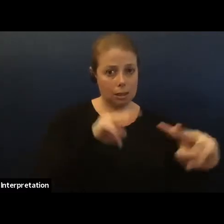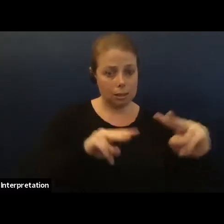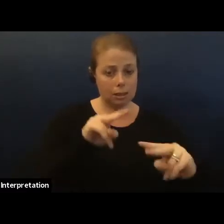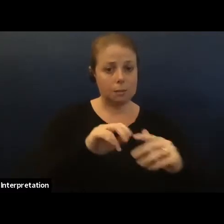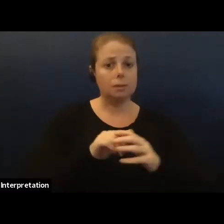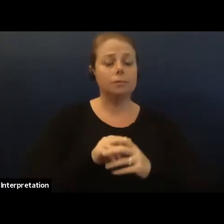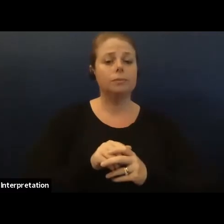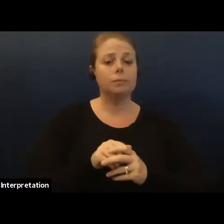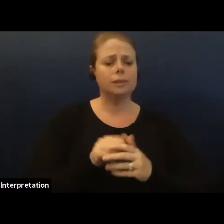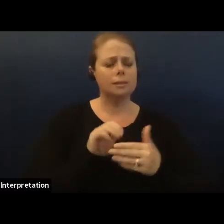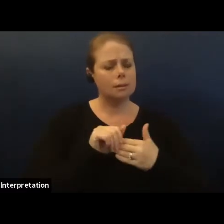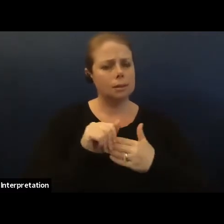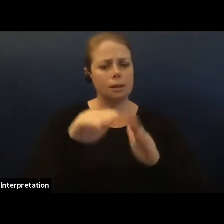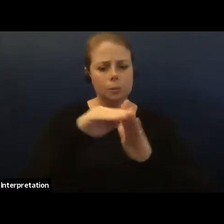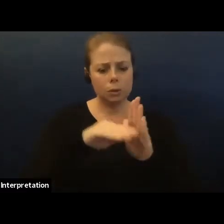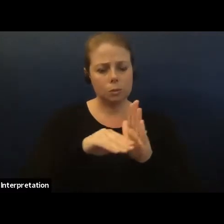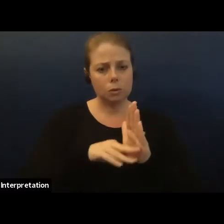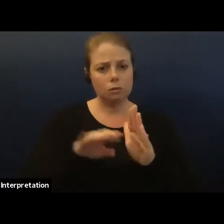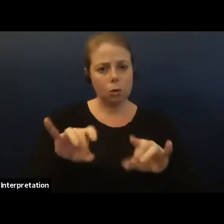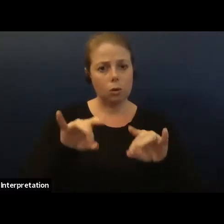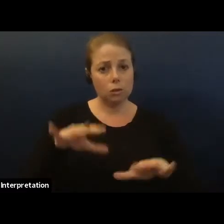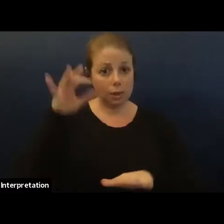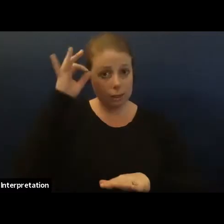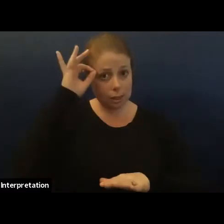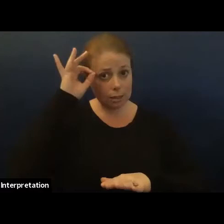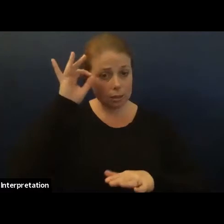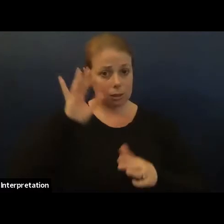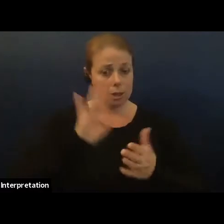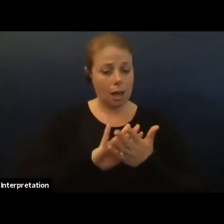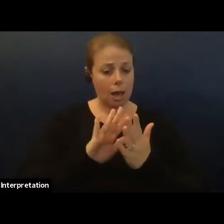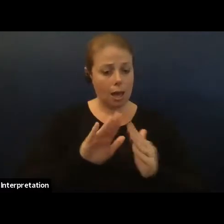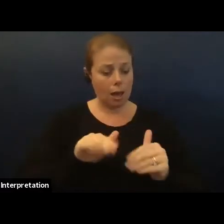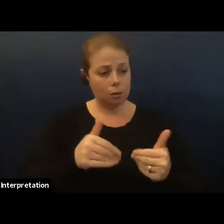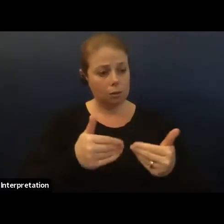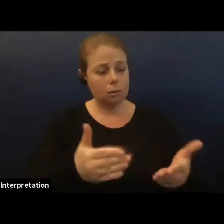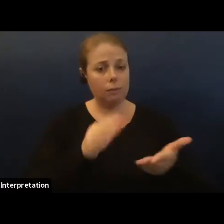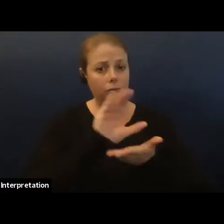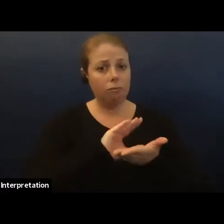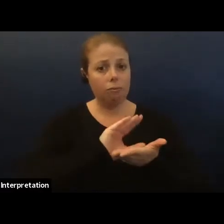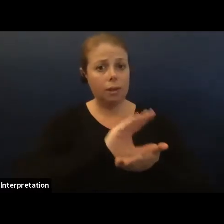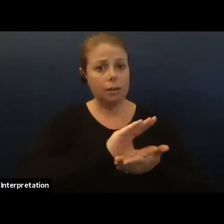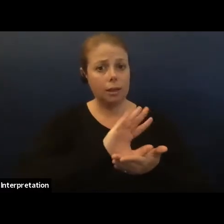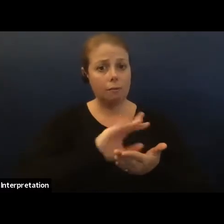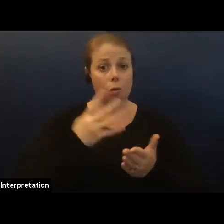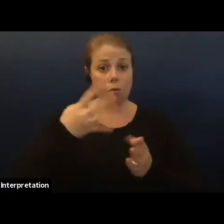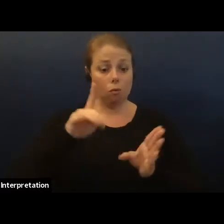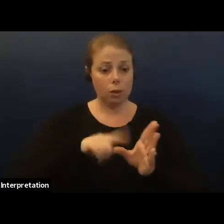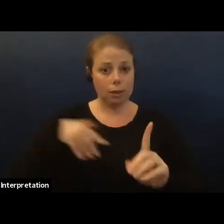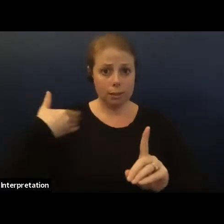awards funding for more than 40 years. For us, a peer could be anyone who has enough knowledge